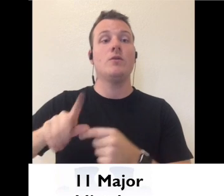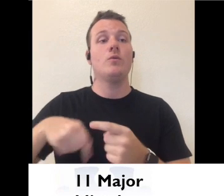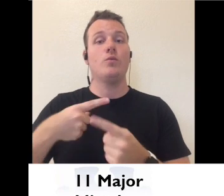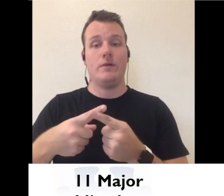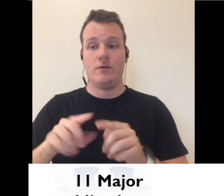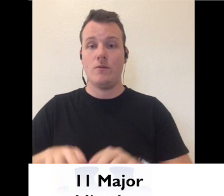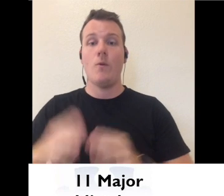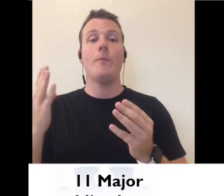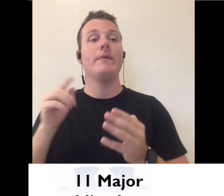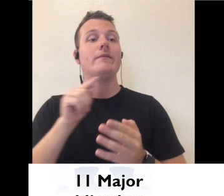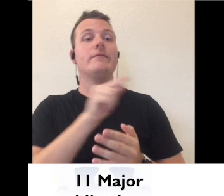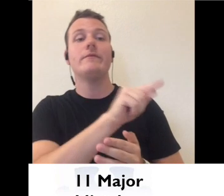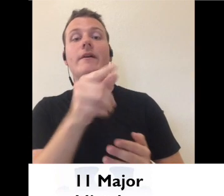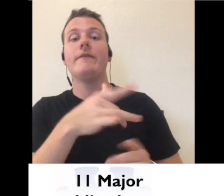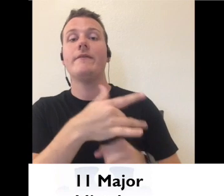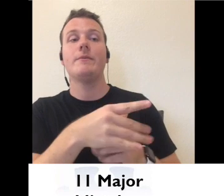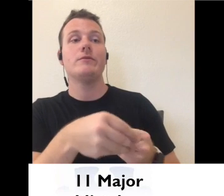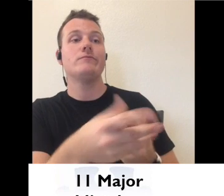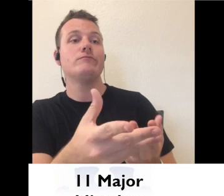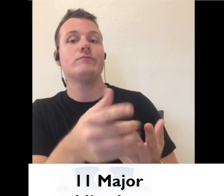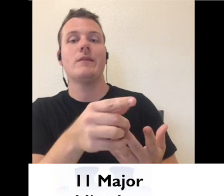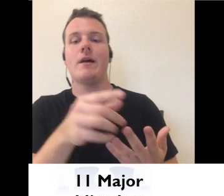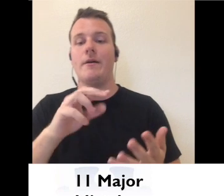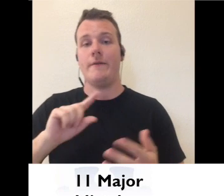they open up things to the rest of the group. Then your first mover advantage